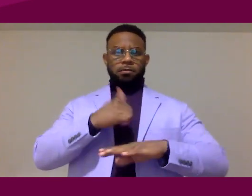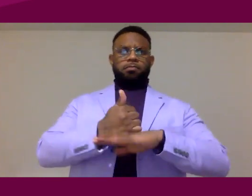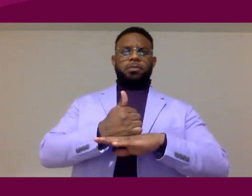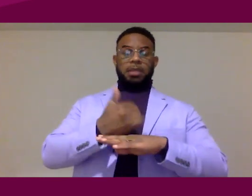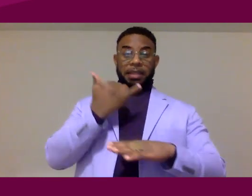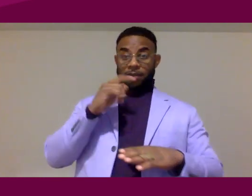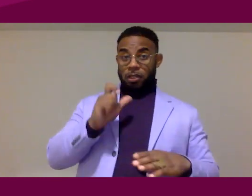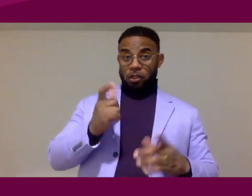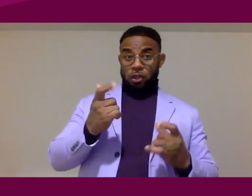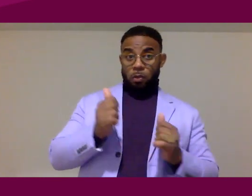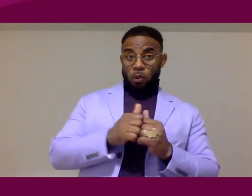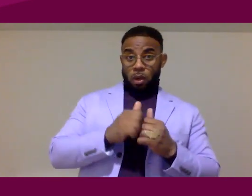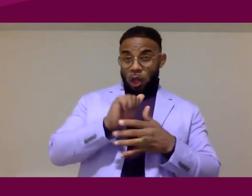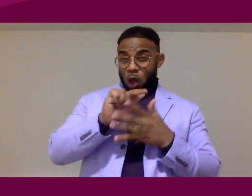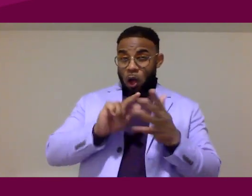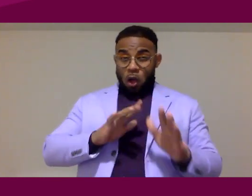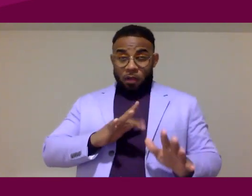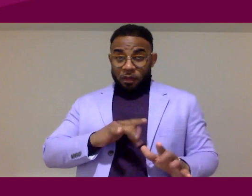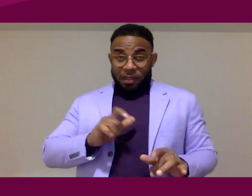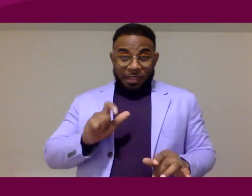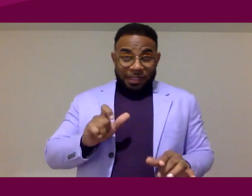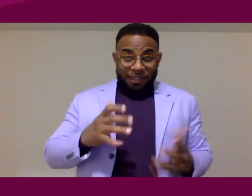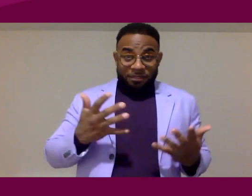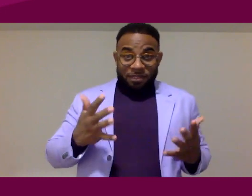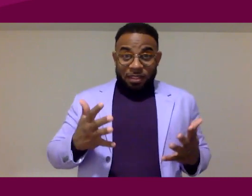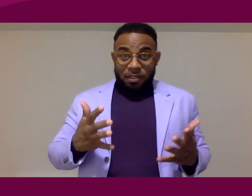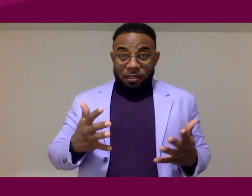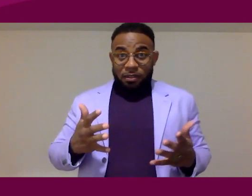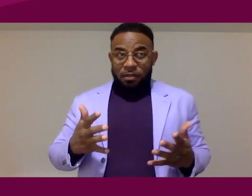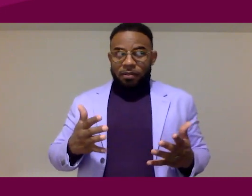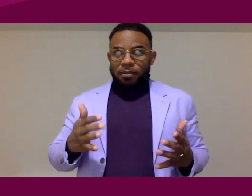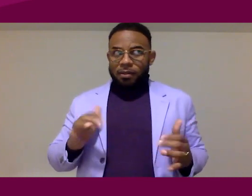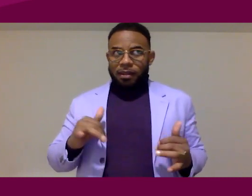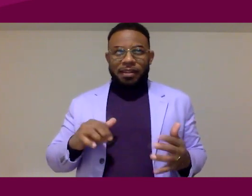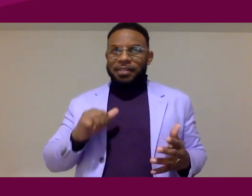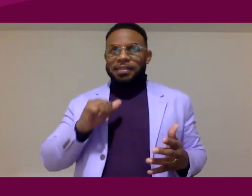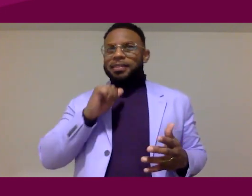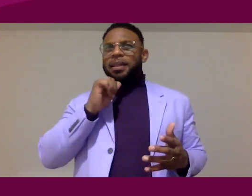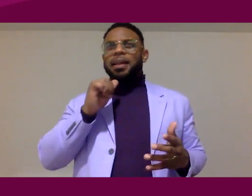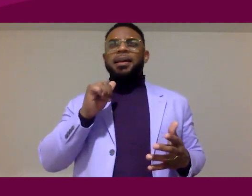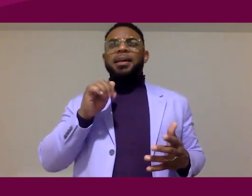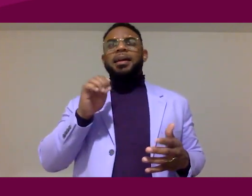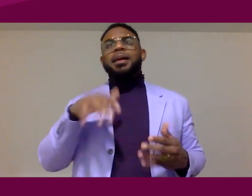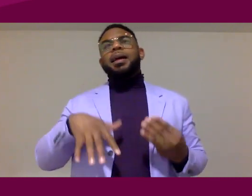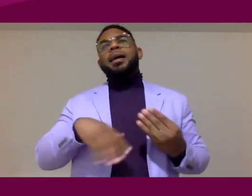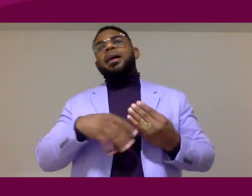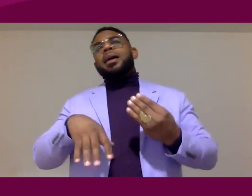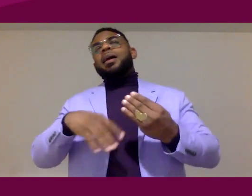They should come with all the features needed so that it's not an add-on later.